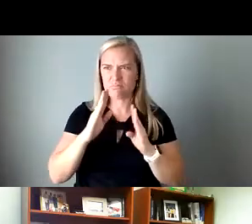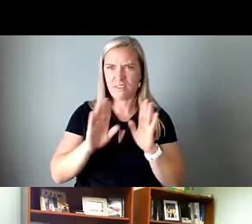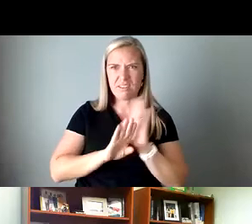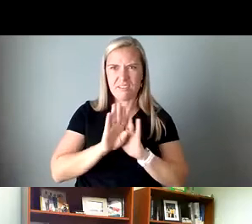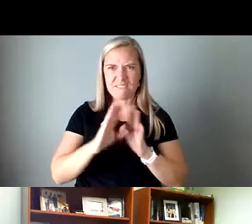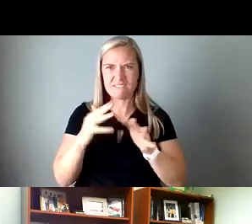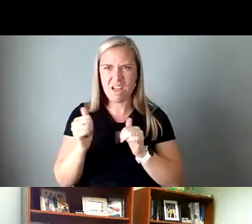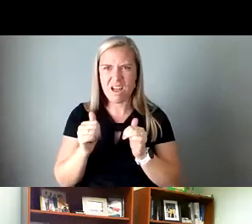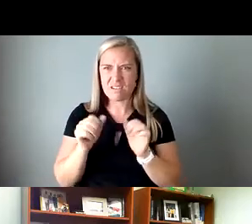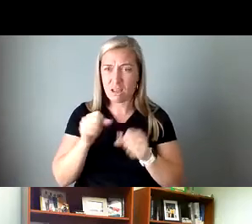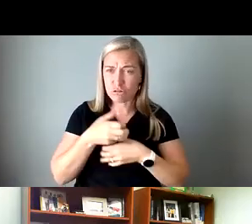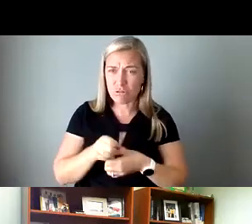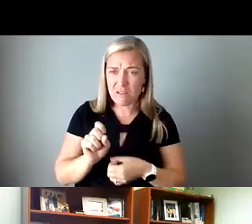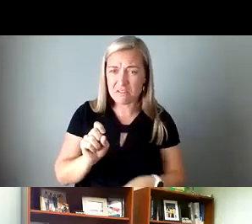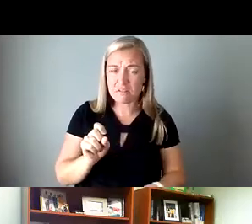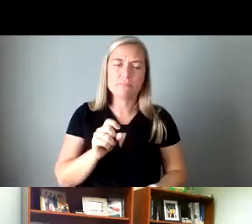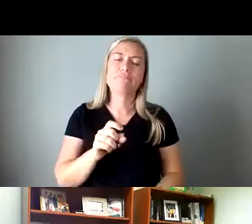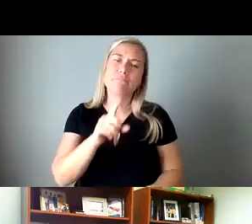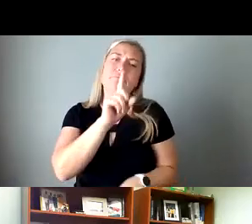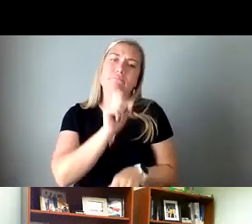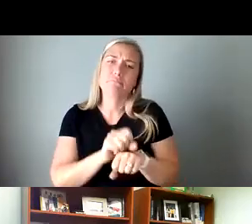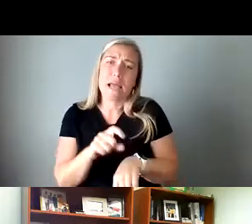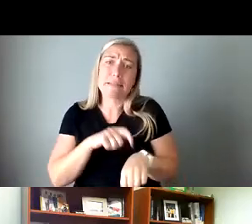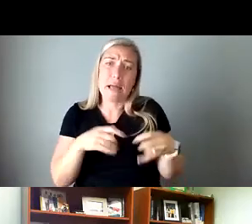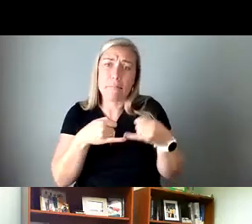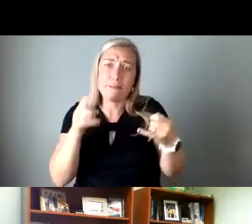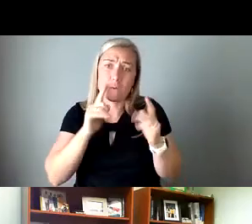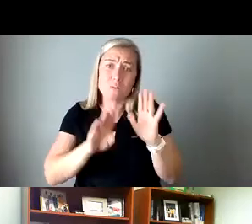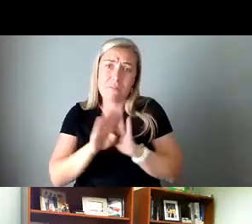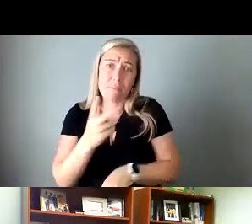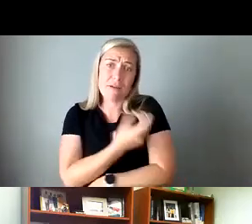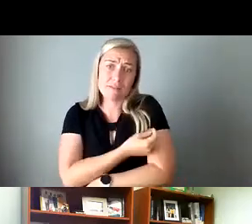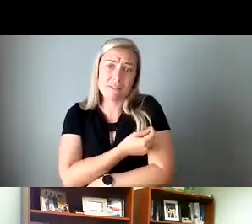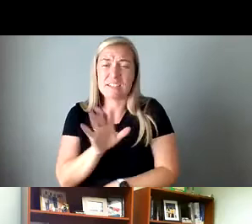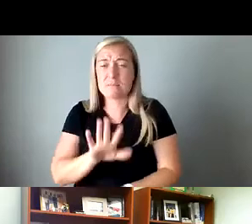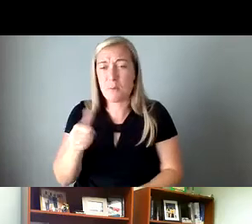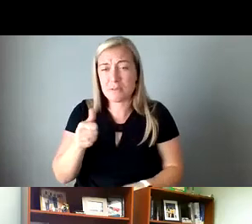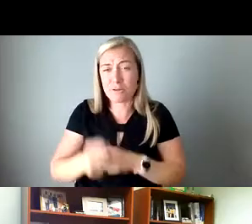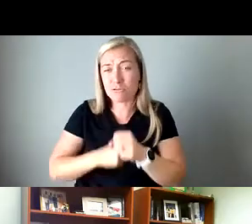timeline for developing vaccines is usually about 10 years. Having said that it doesn't